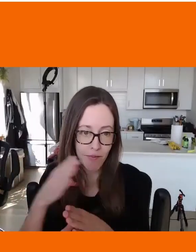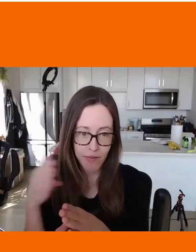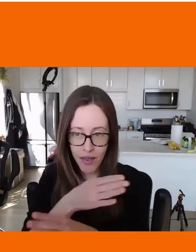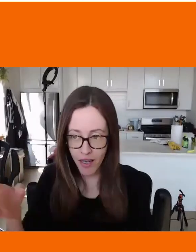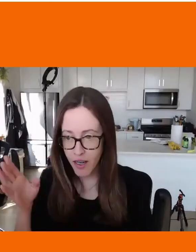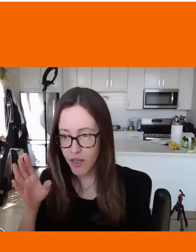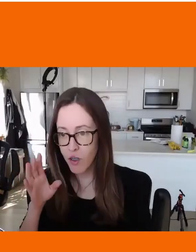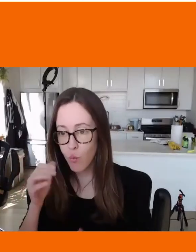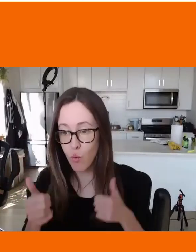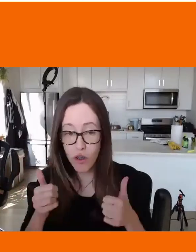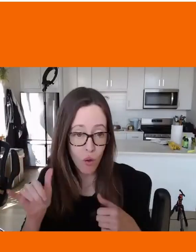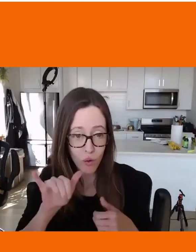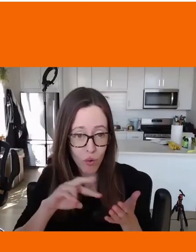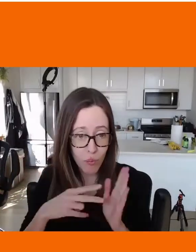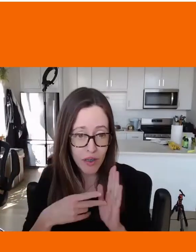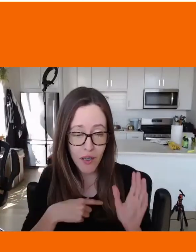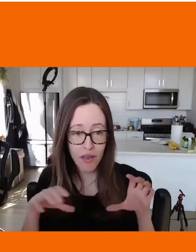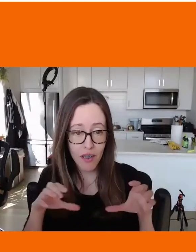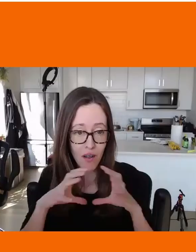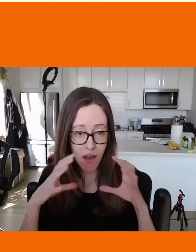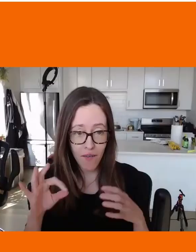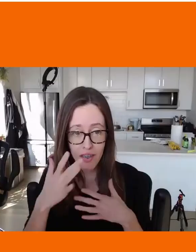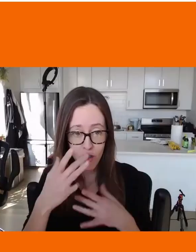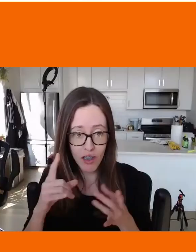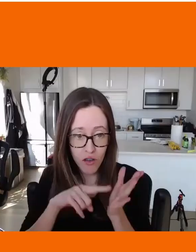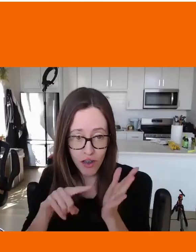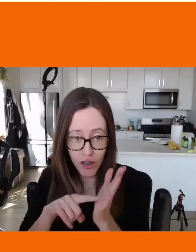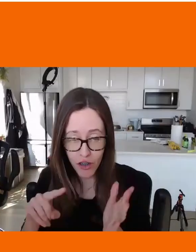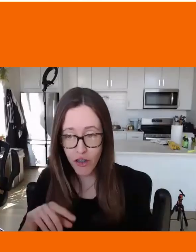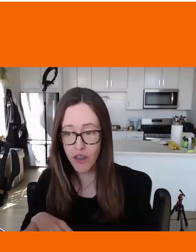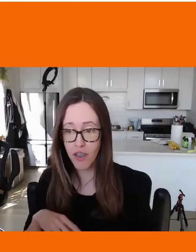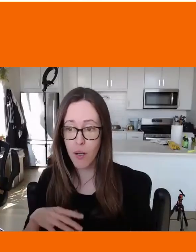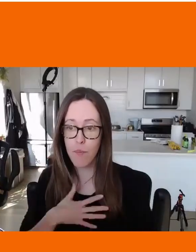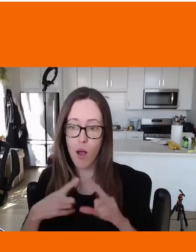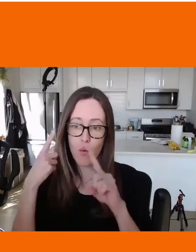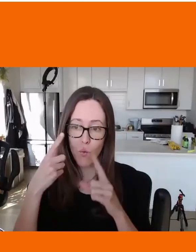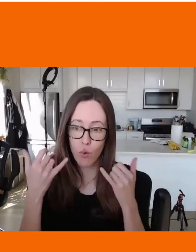been very nonlinear, which also means that I've done a lot of interesting research along the way.